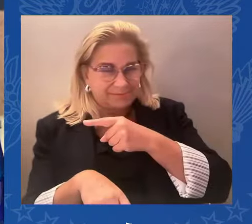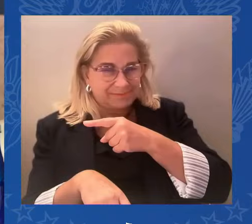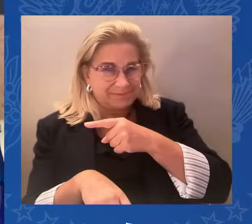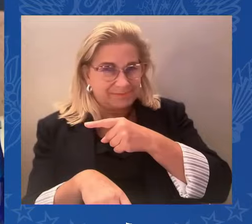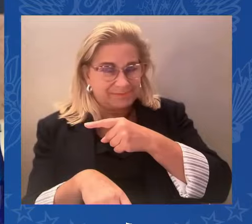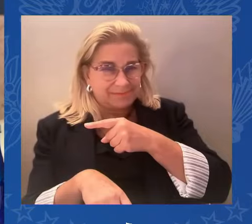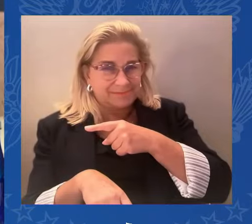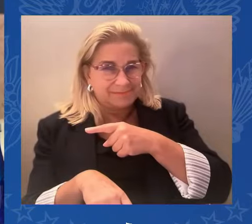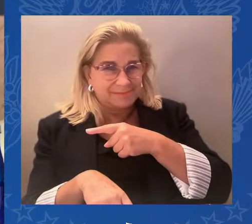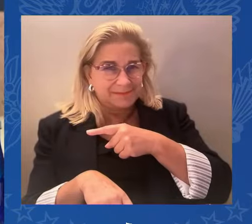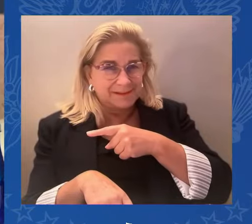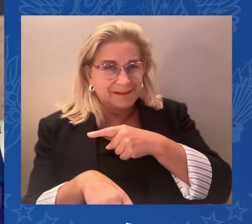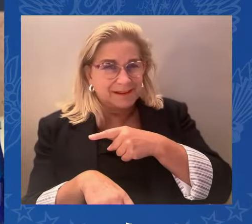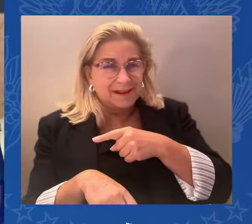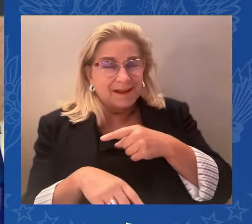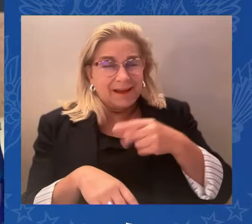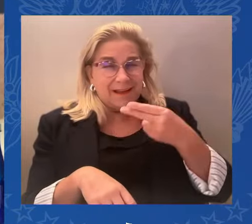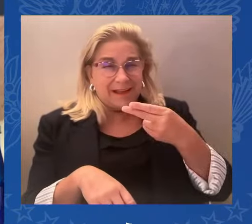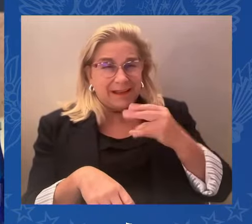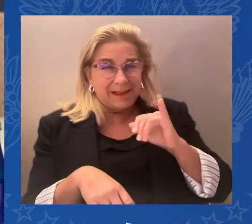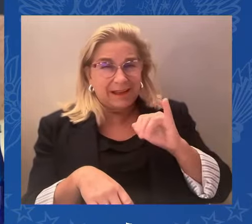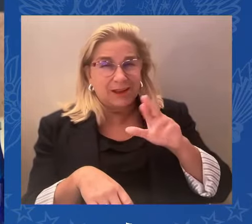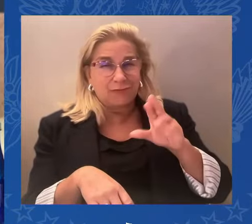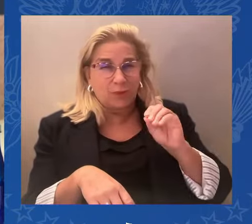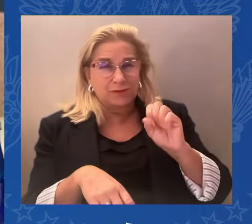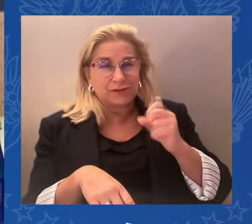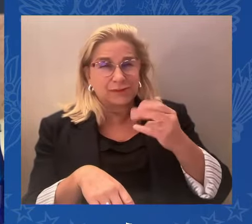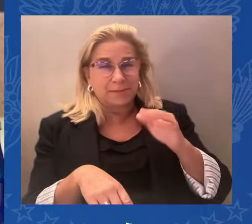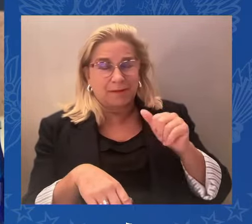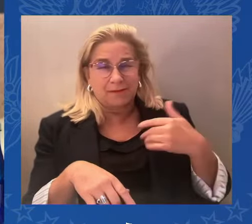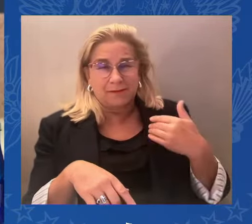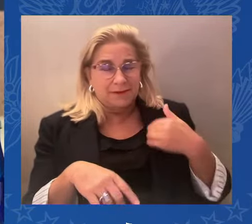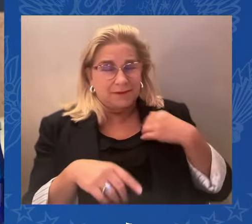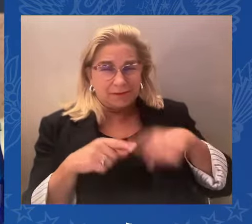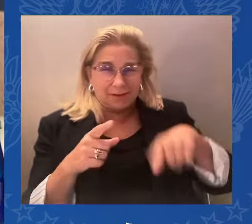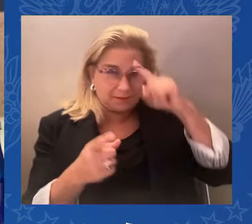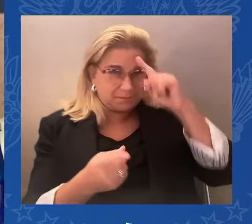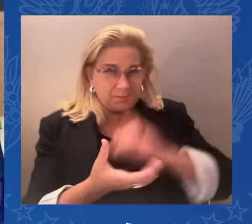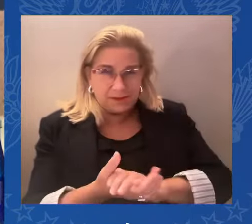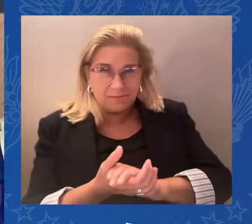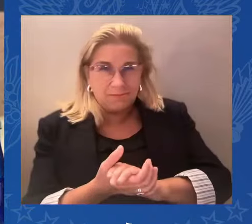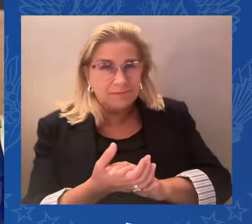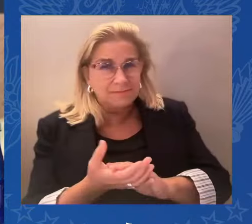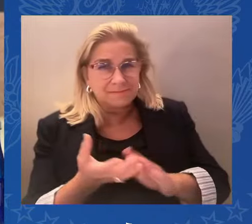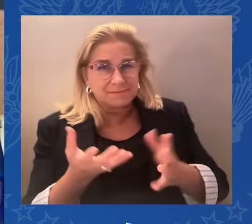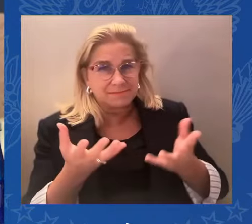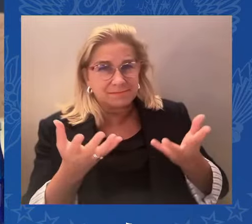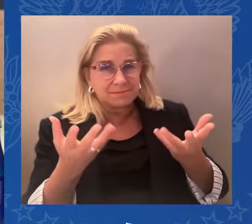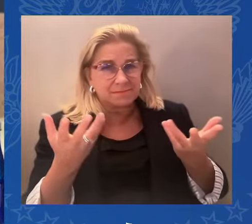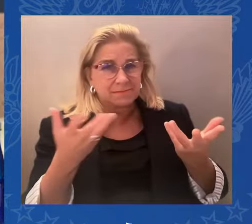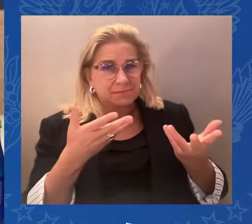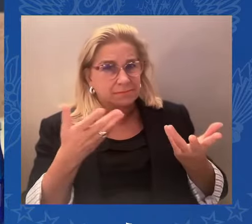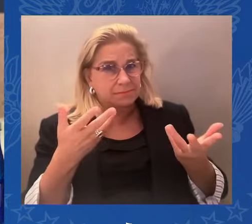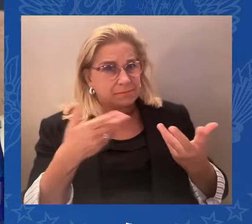for my last foreign visit as the prime minister. The security environment surrounding ourselves